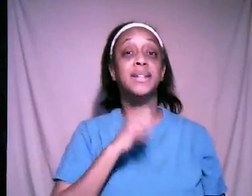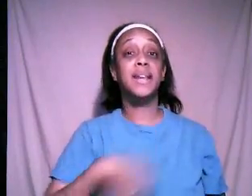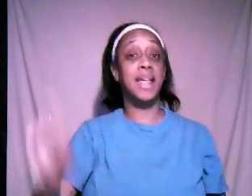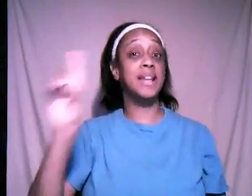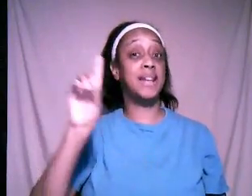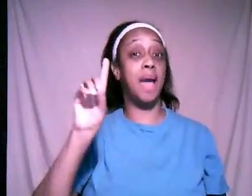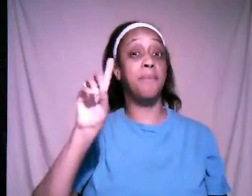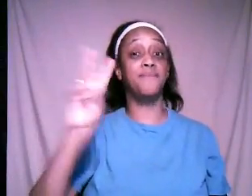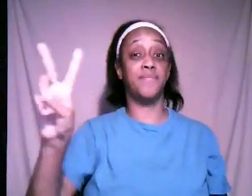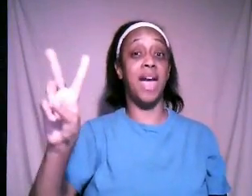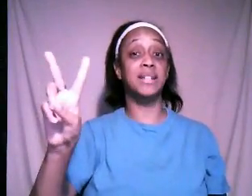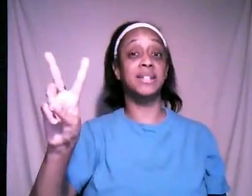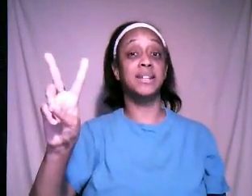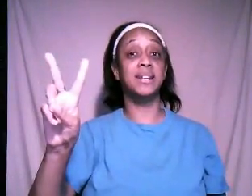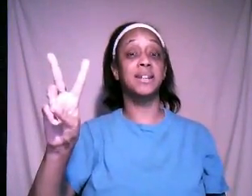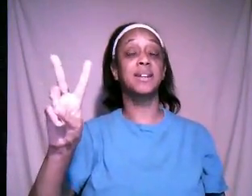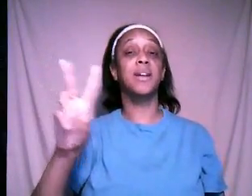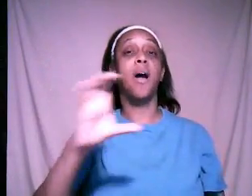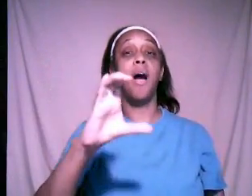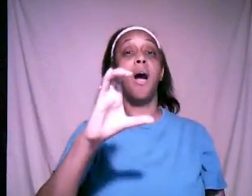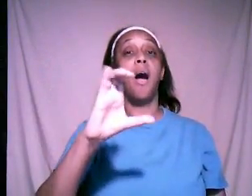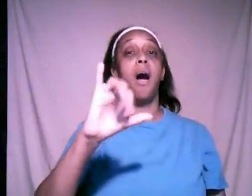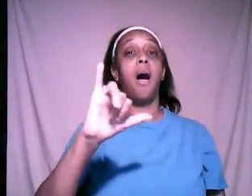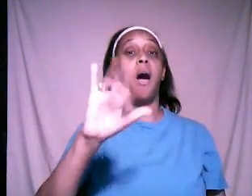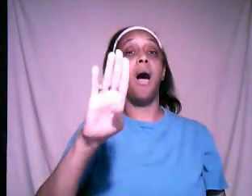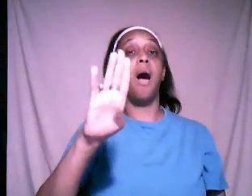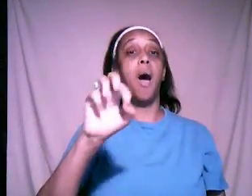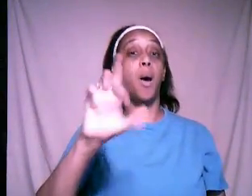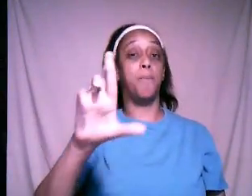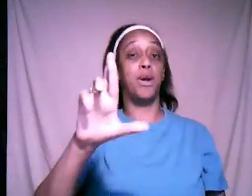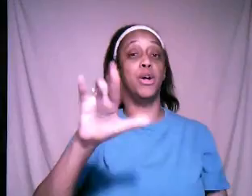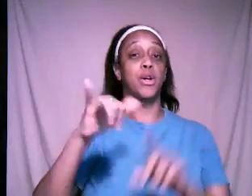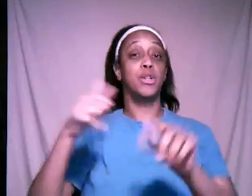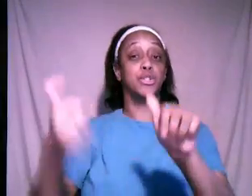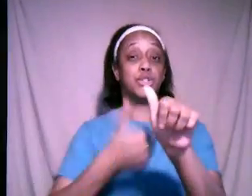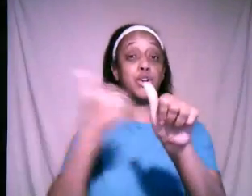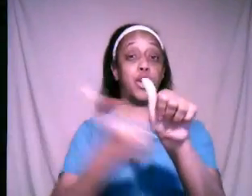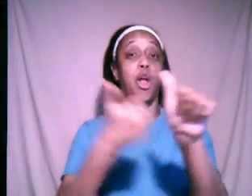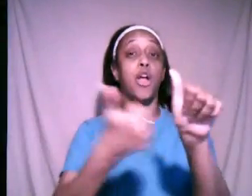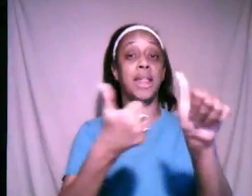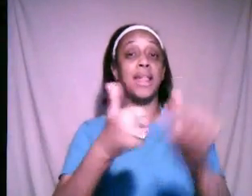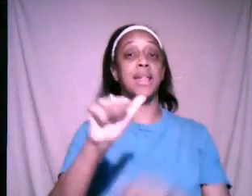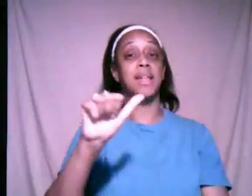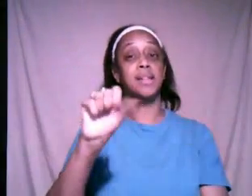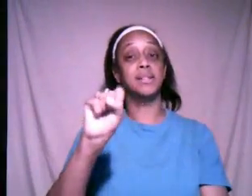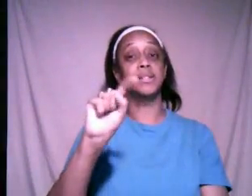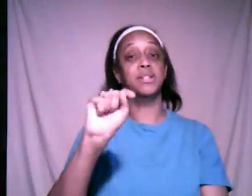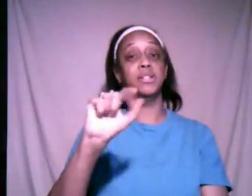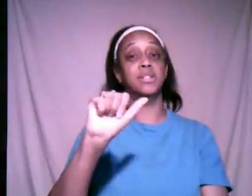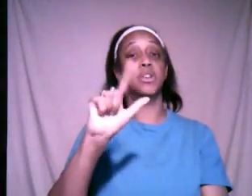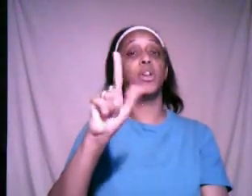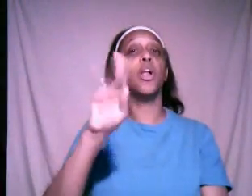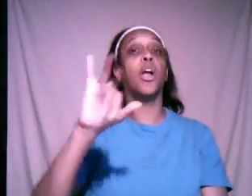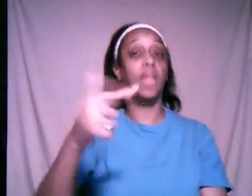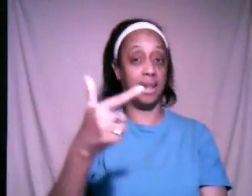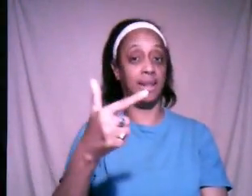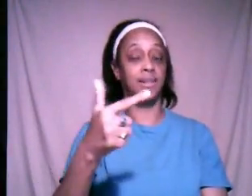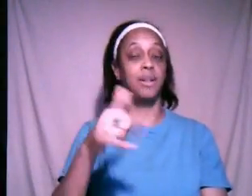domestic violence, cyberstalking,